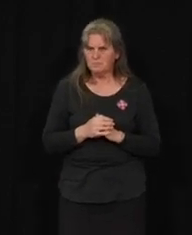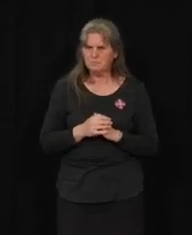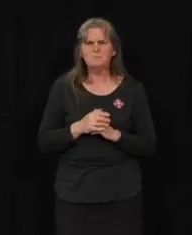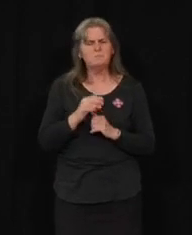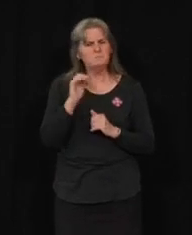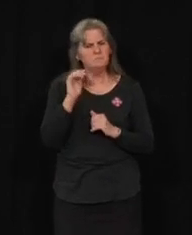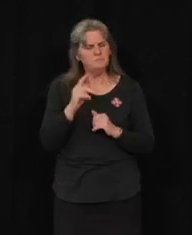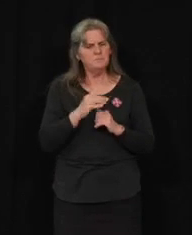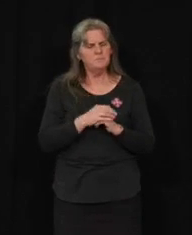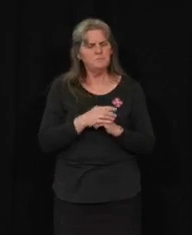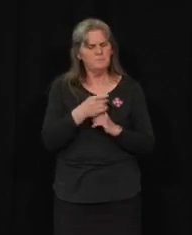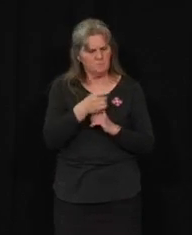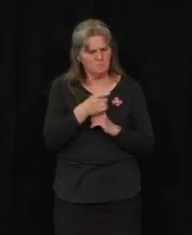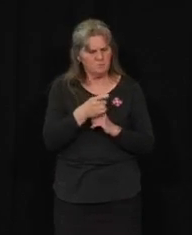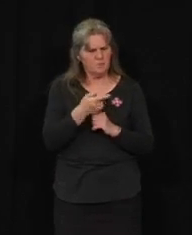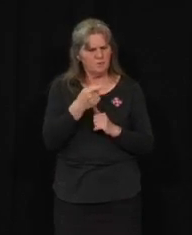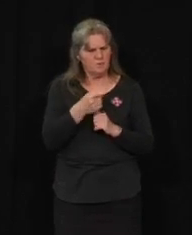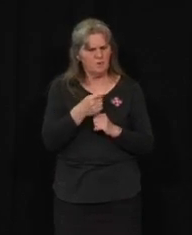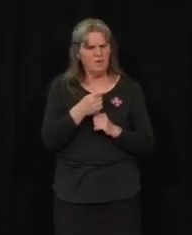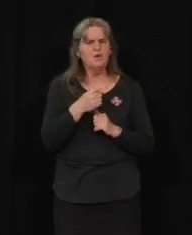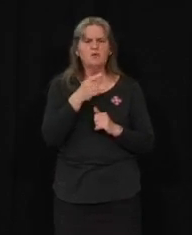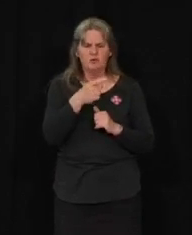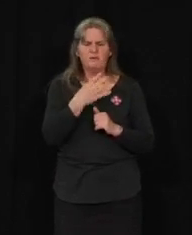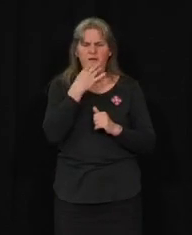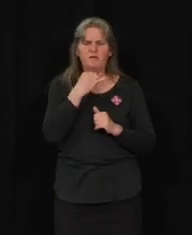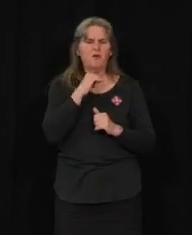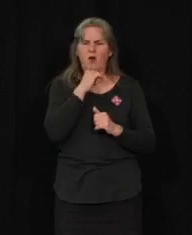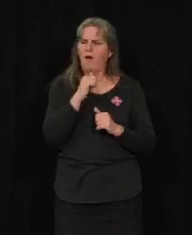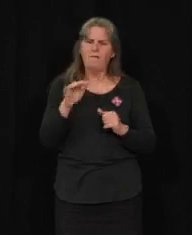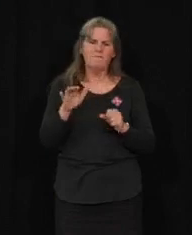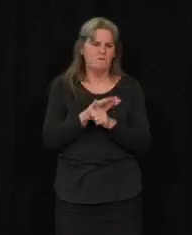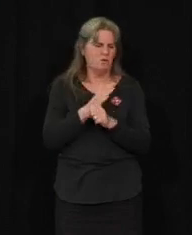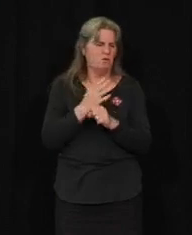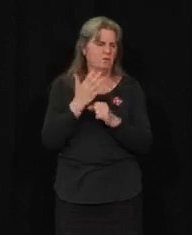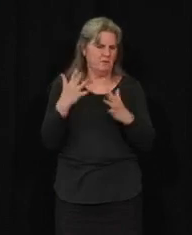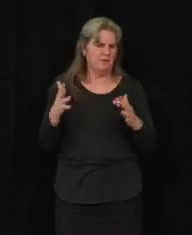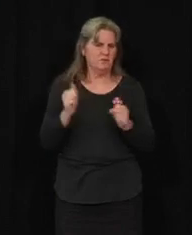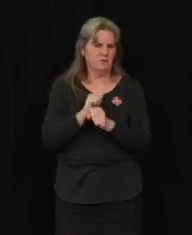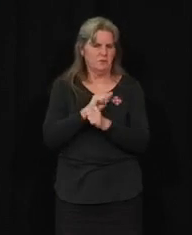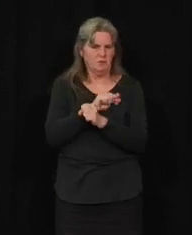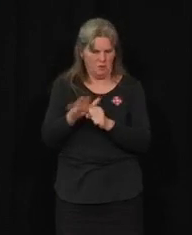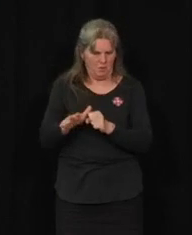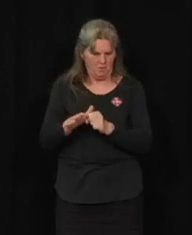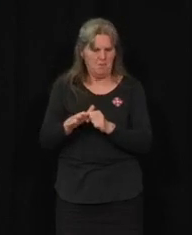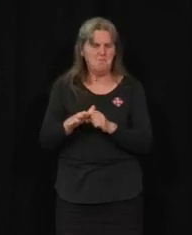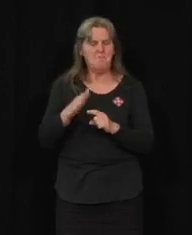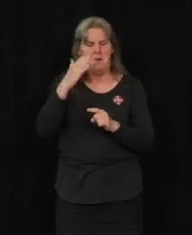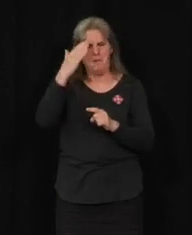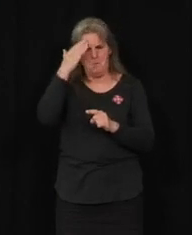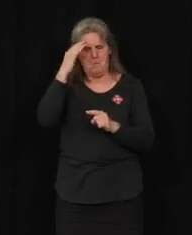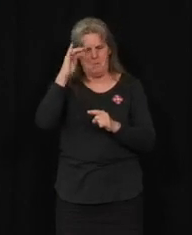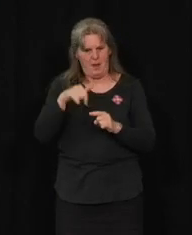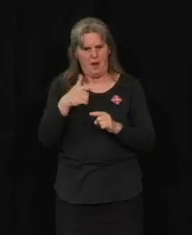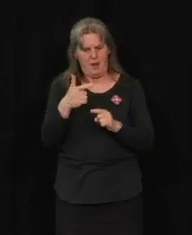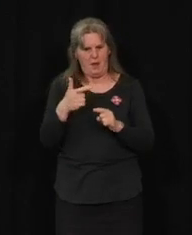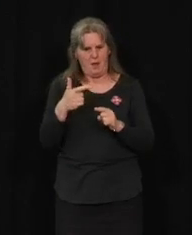You said several times that we are not in the clear yet. I know importation of cases was a big part of that.